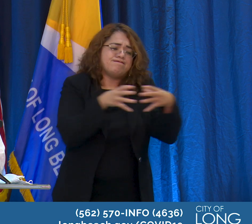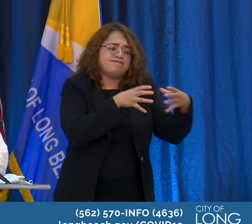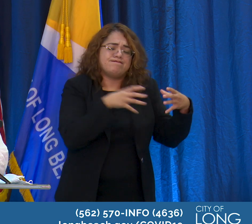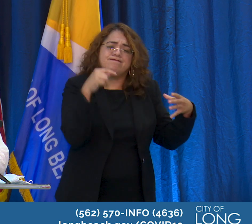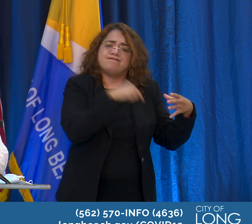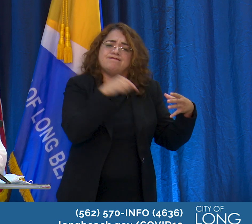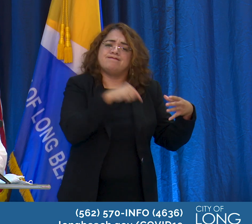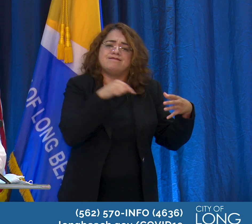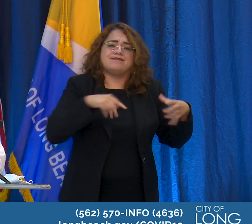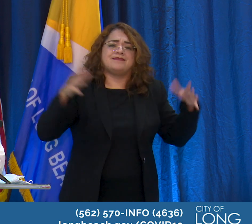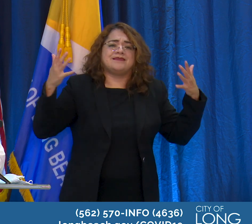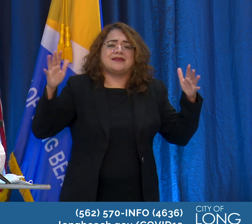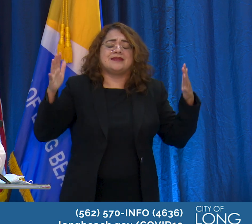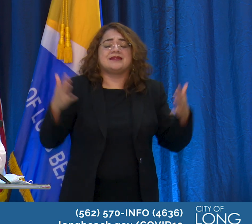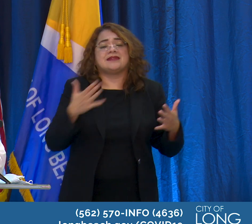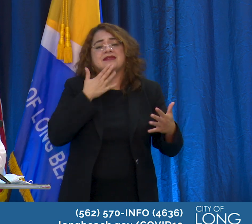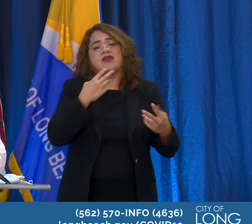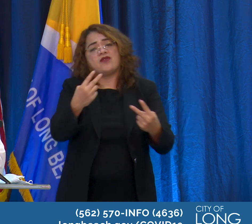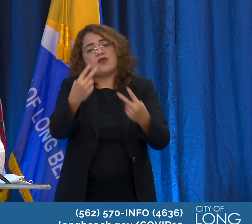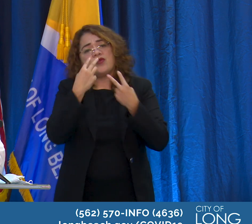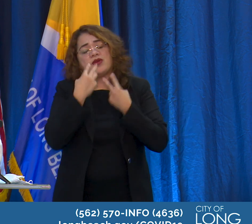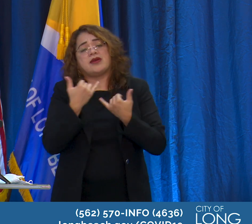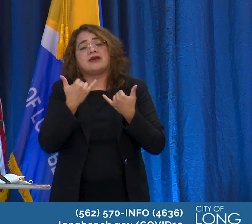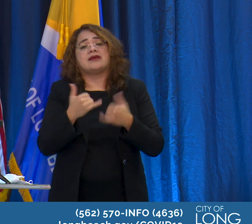That is all for today. We thank you for joining.